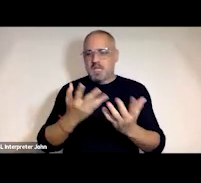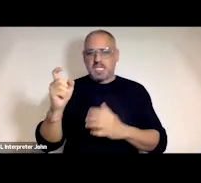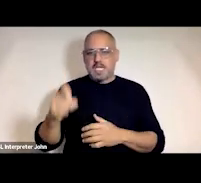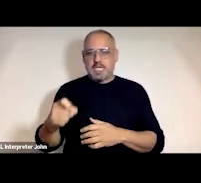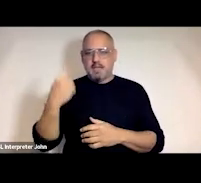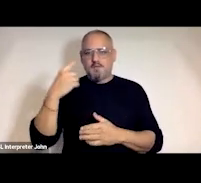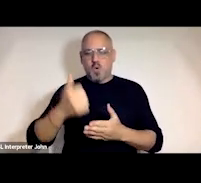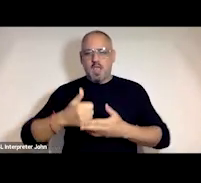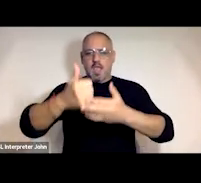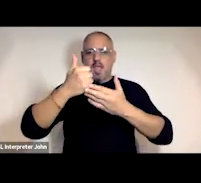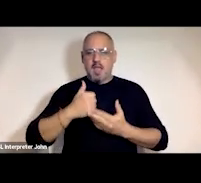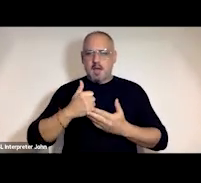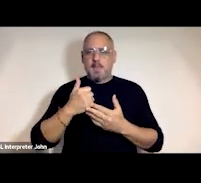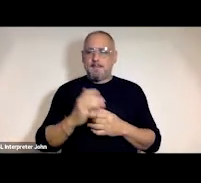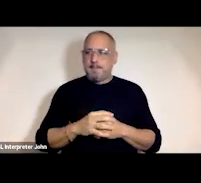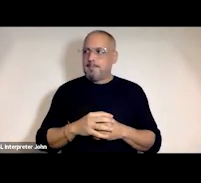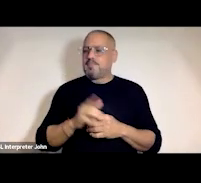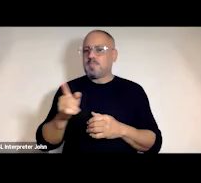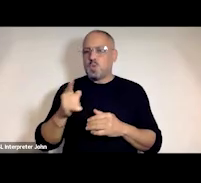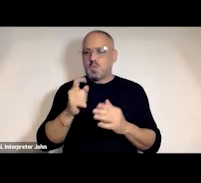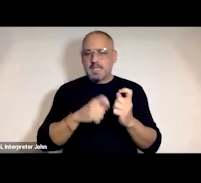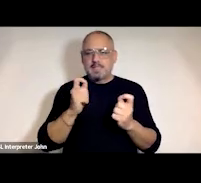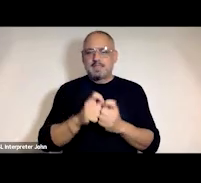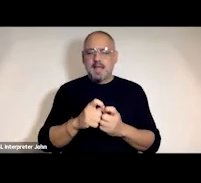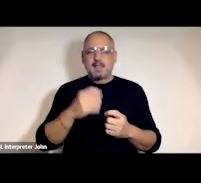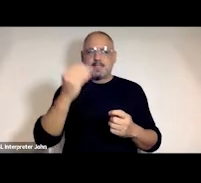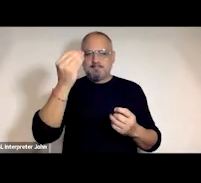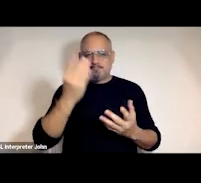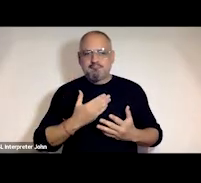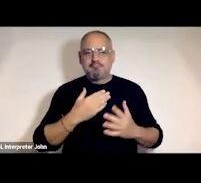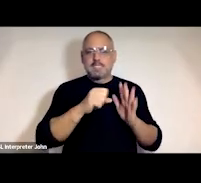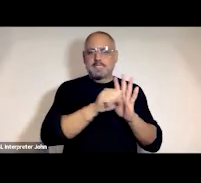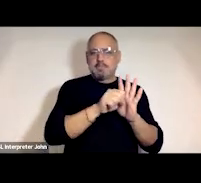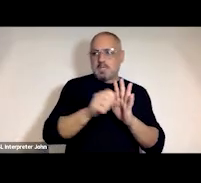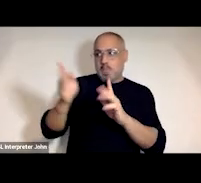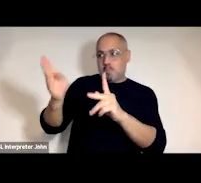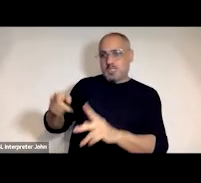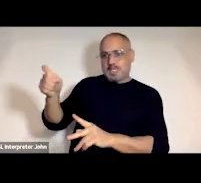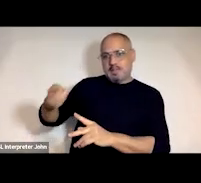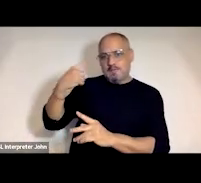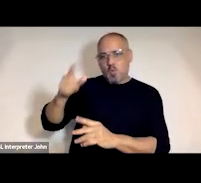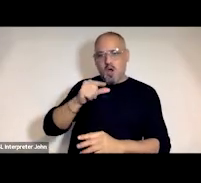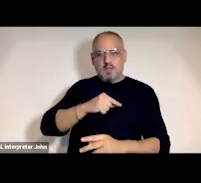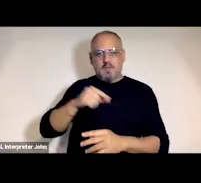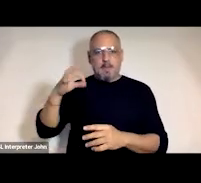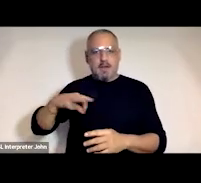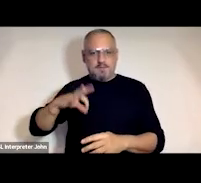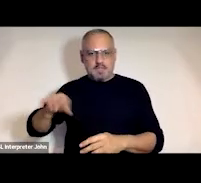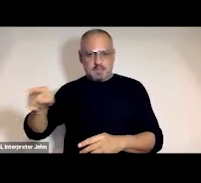to help tell you exactly the signs and symptoms that the applicant needs to have in order to qualify for benefits.